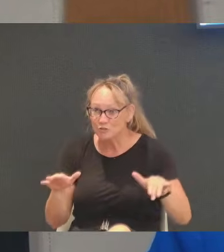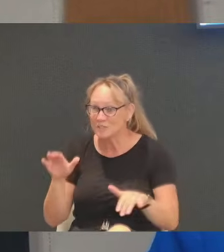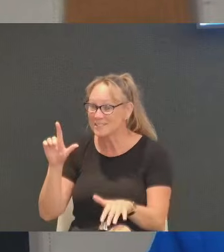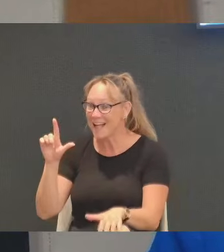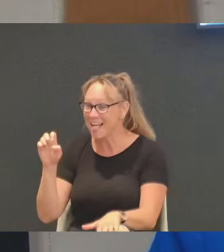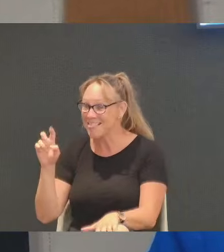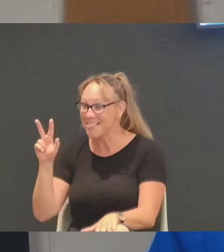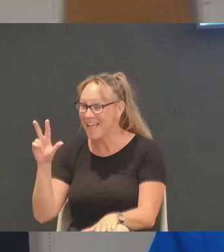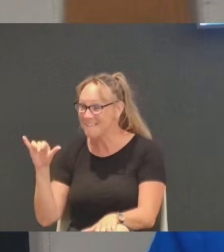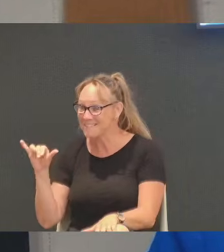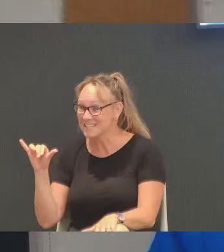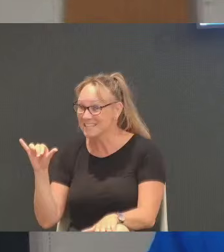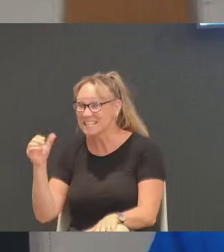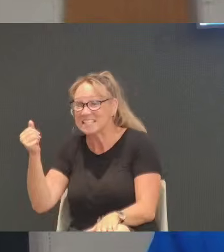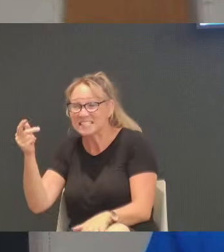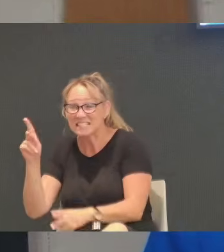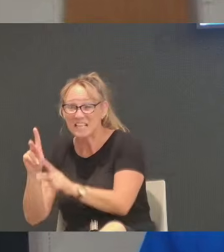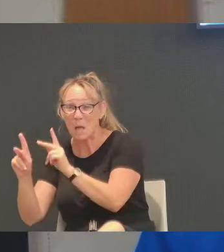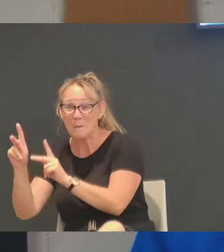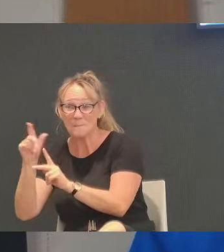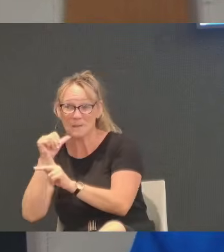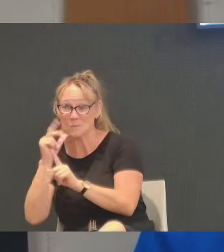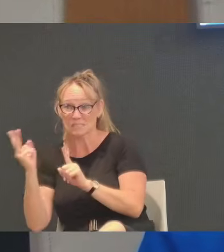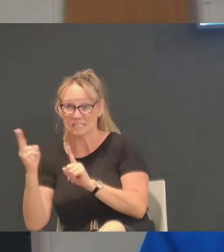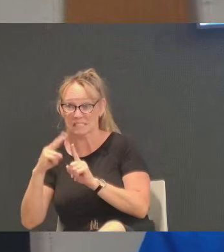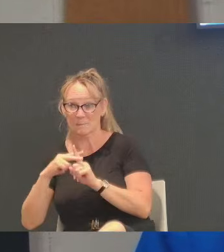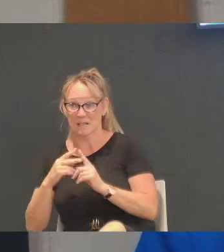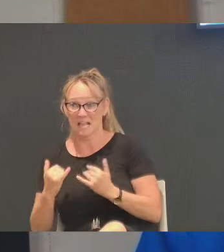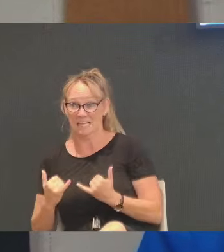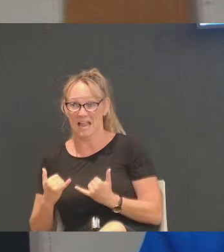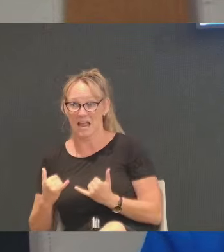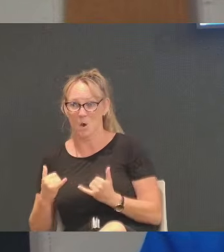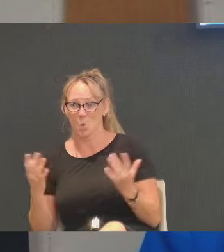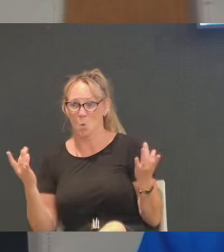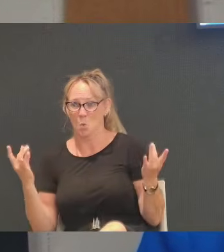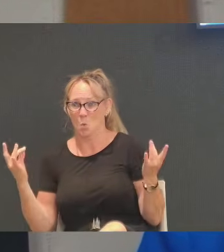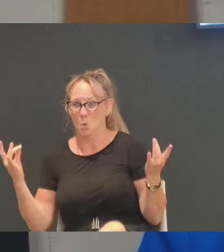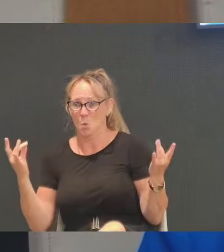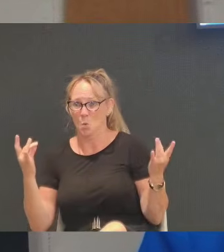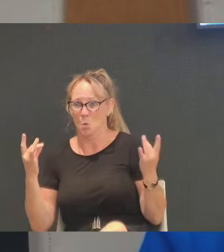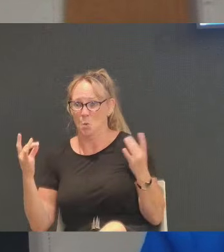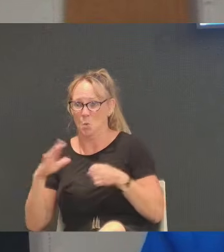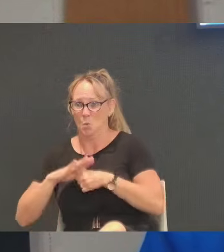did not apply because they said, "Oh man, it's hot and heavy." But I want to thank those who